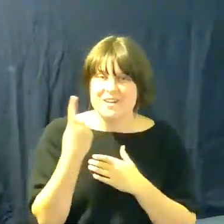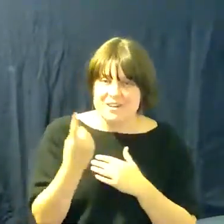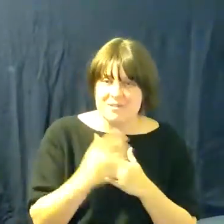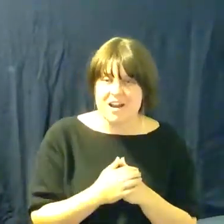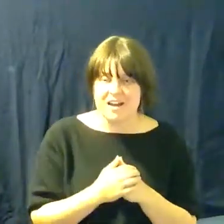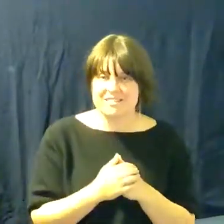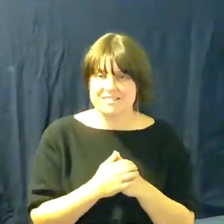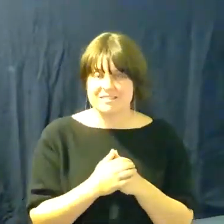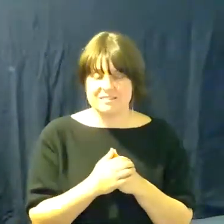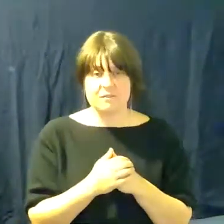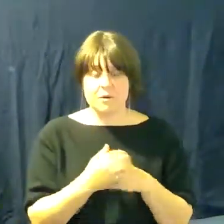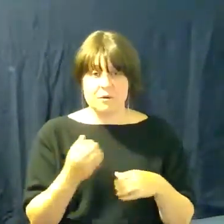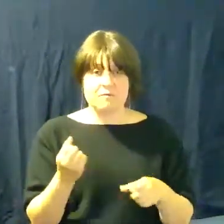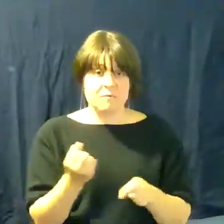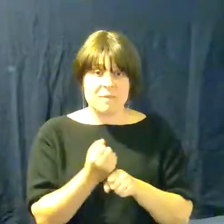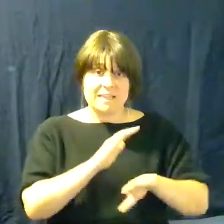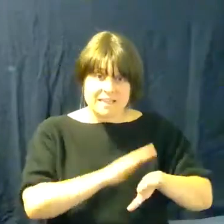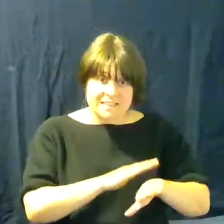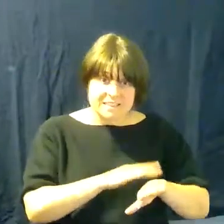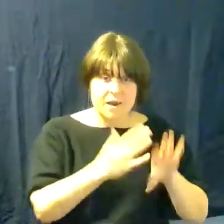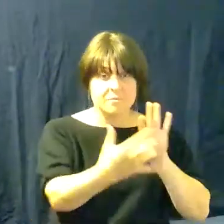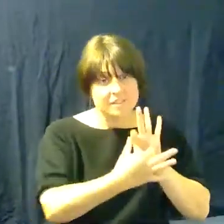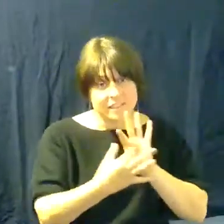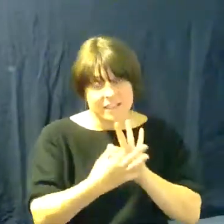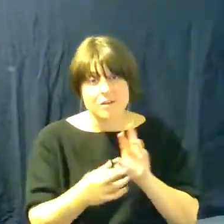in.